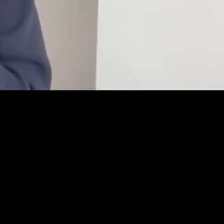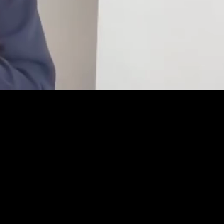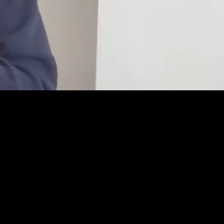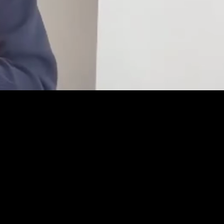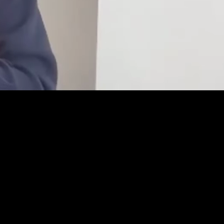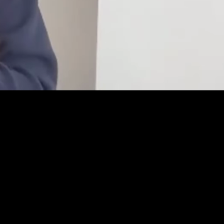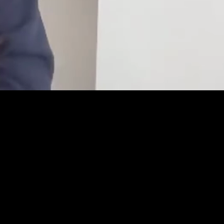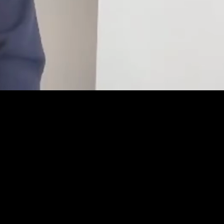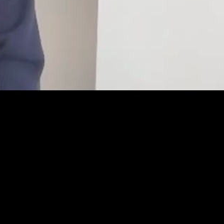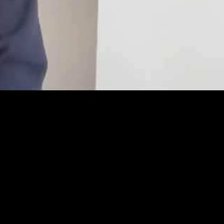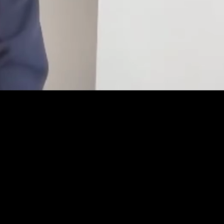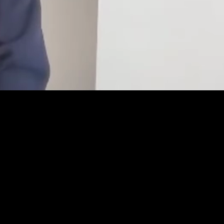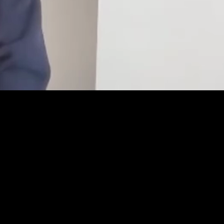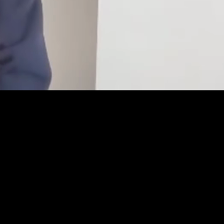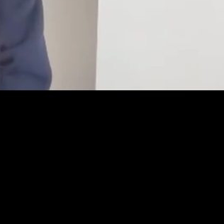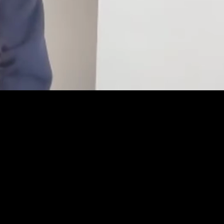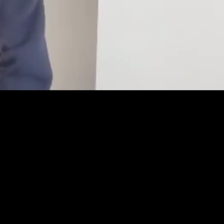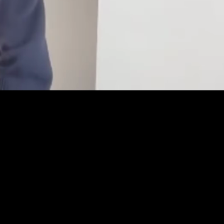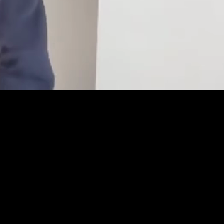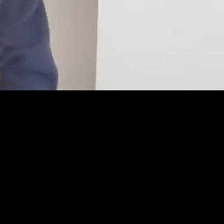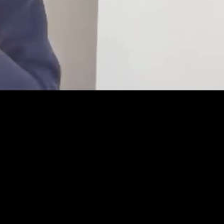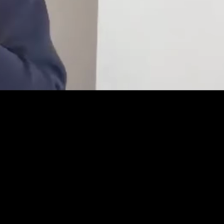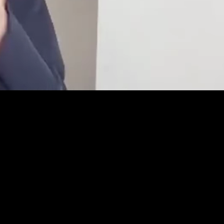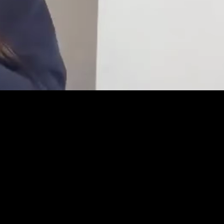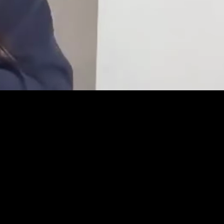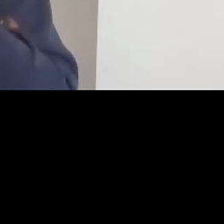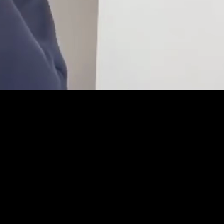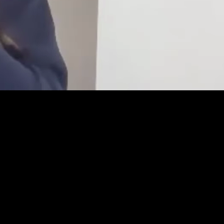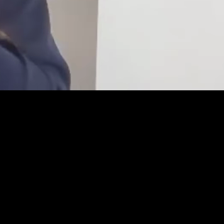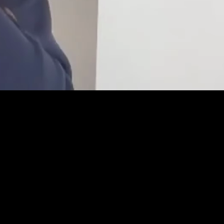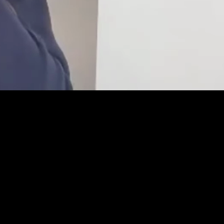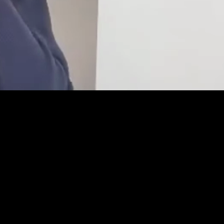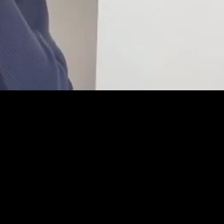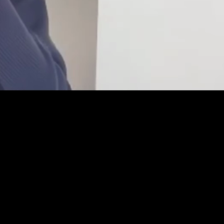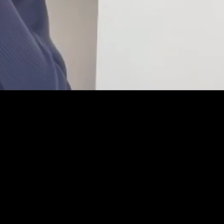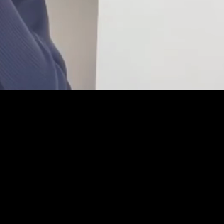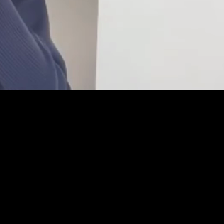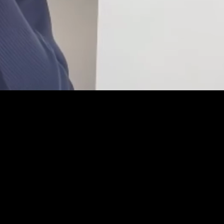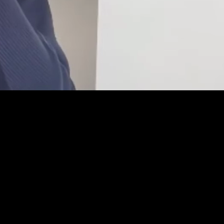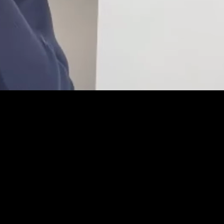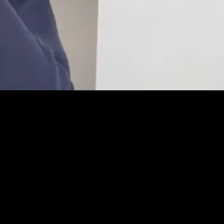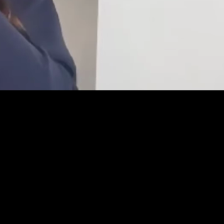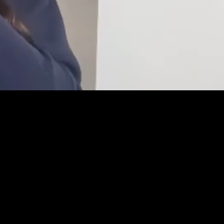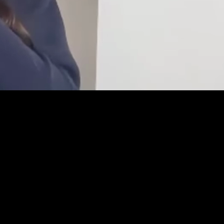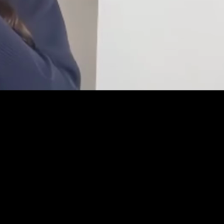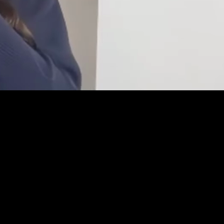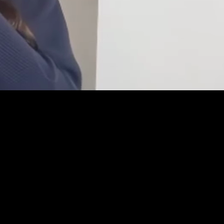in the web builder space. I demoed Squarespace rather than Wix because I just have got